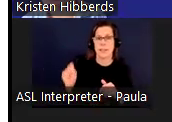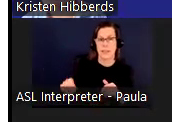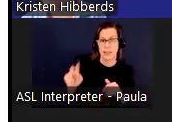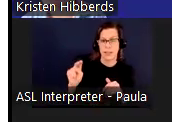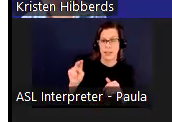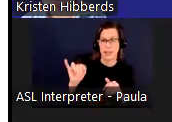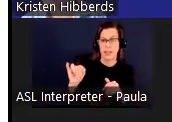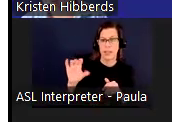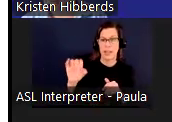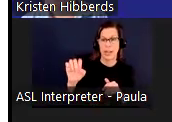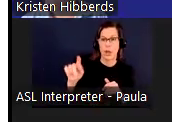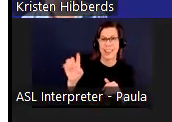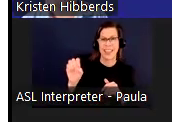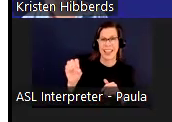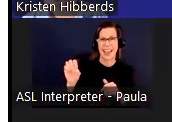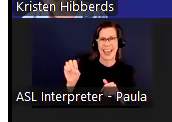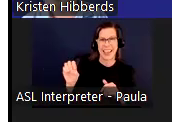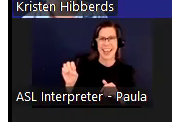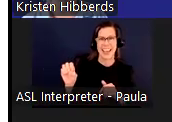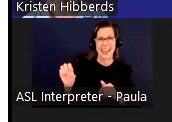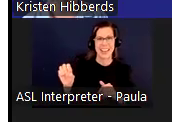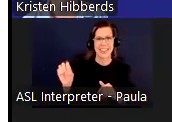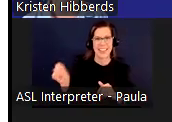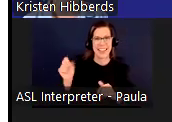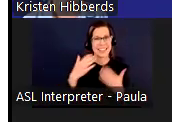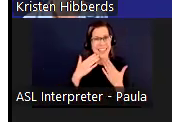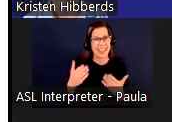And I appreciate how you were going to moderate for me. Thank you. Thank you, Nicola.